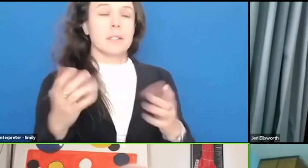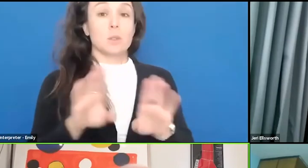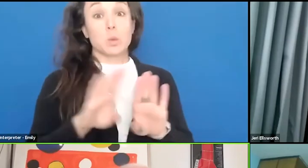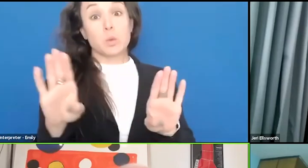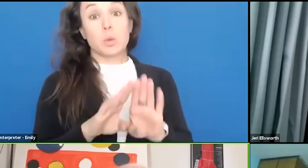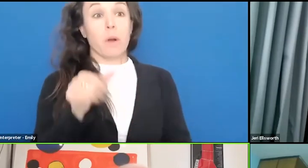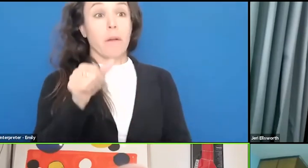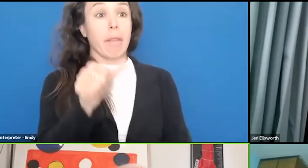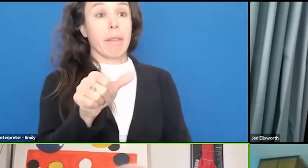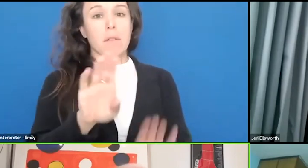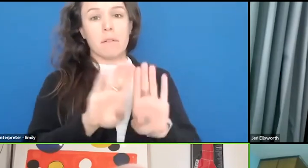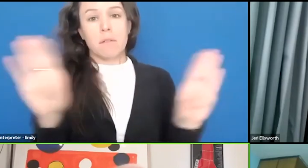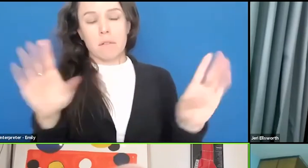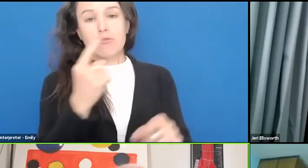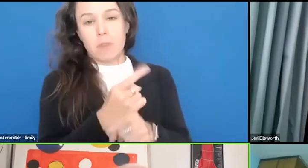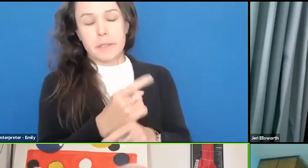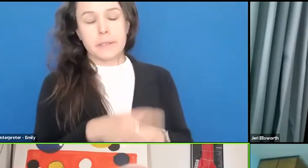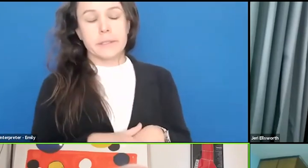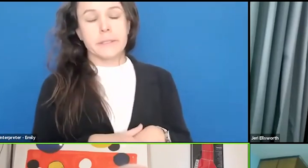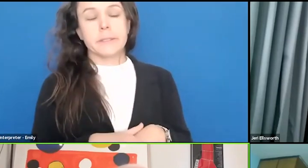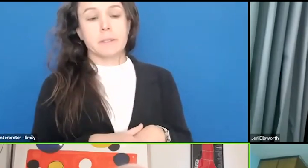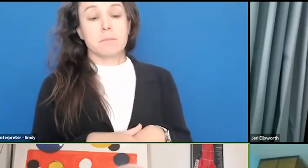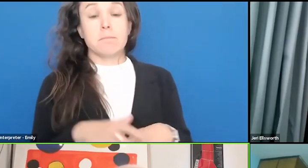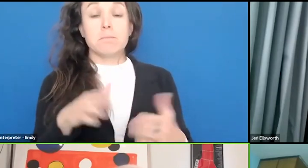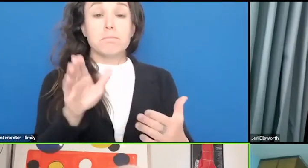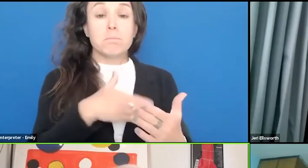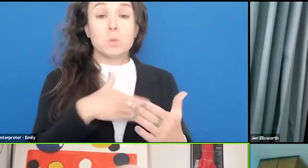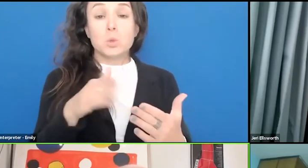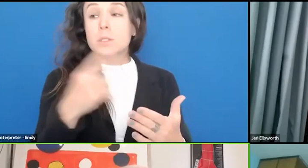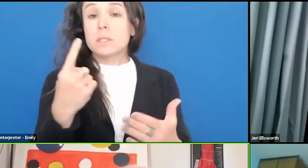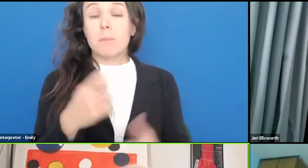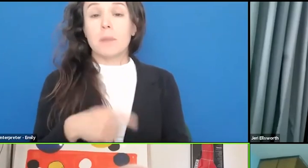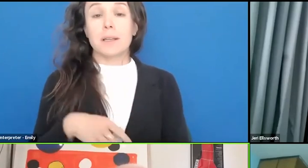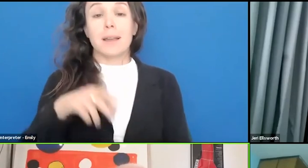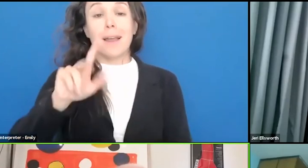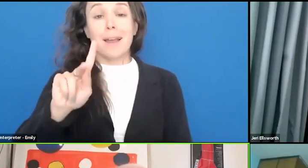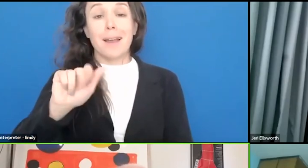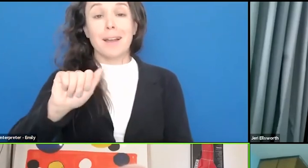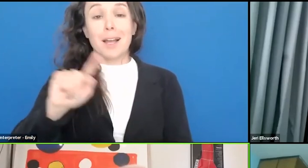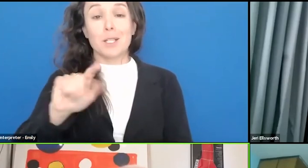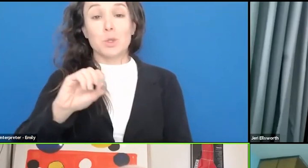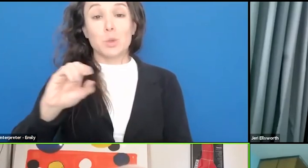push it and it opens, or musical instruments — a kazoo. You can get about as good on a kazoo in